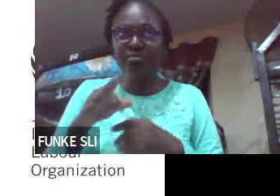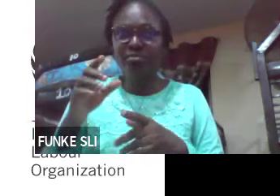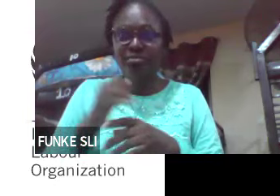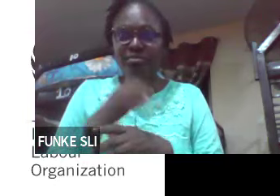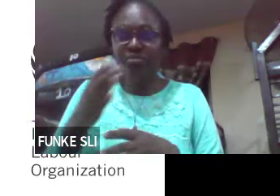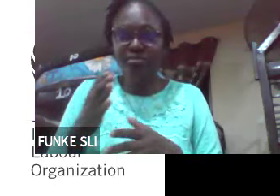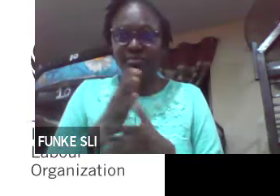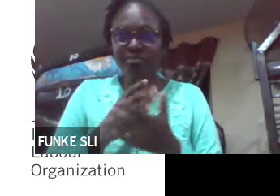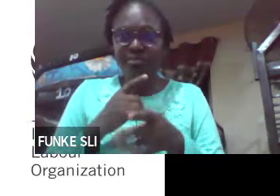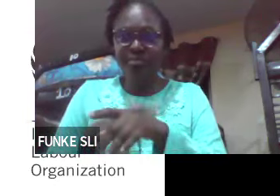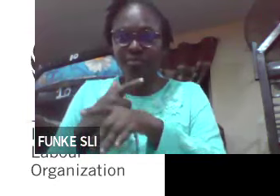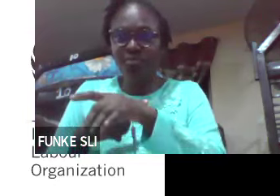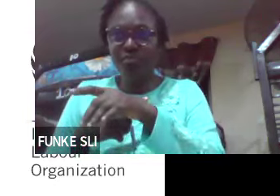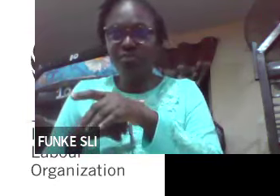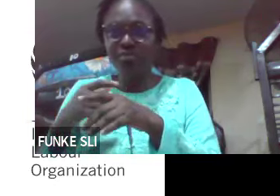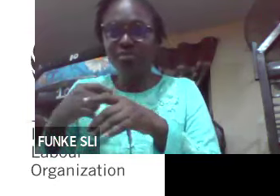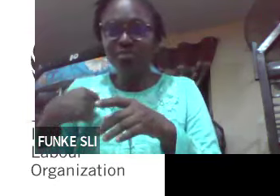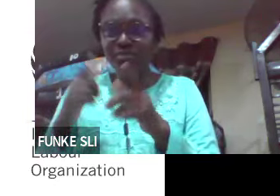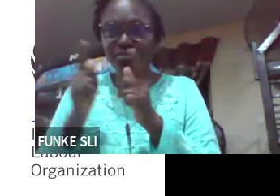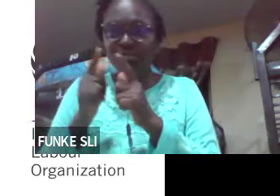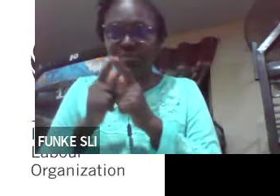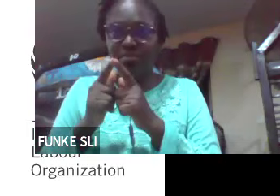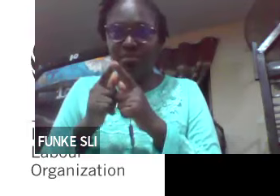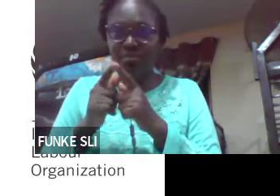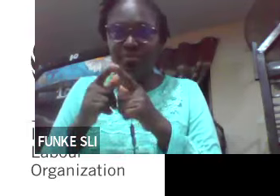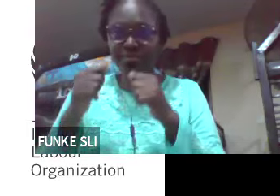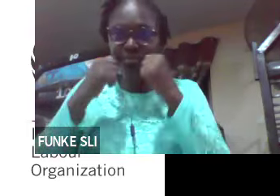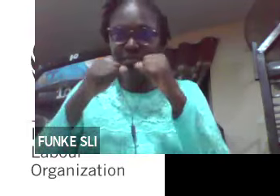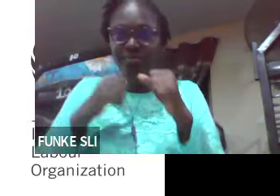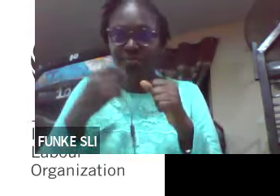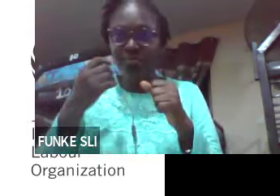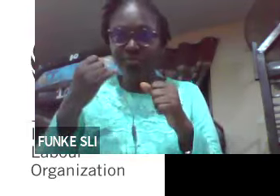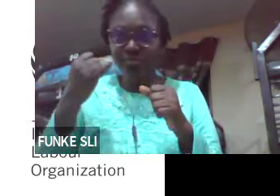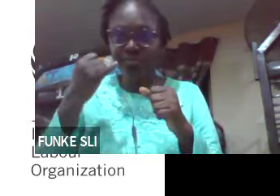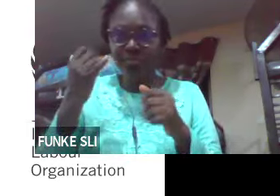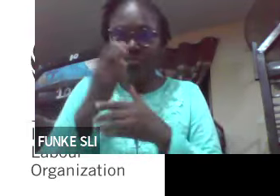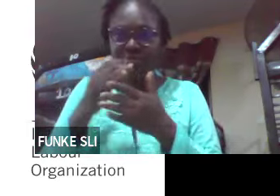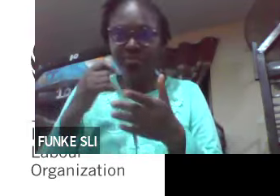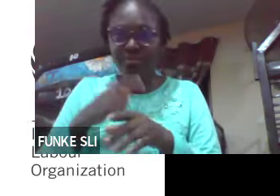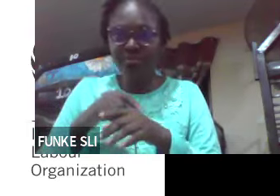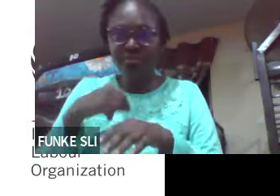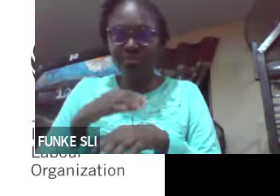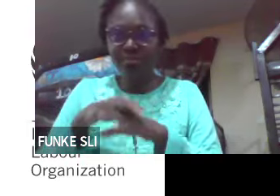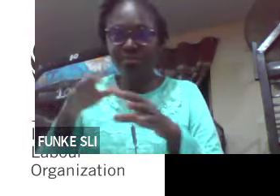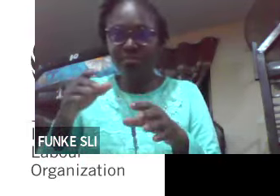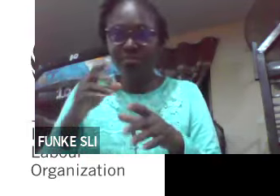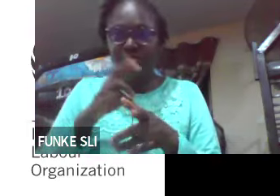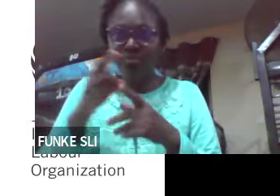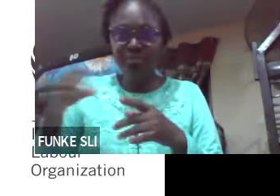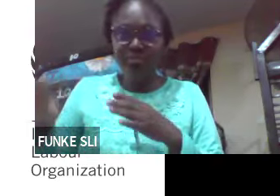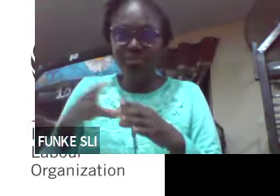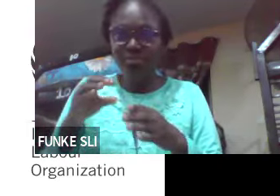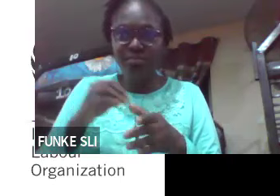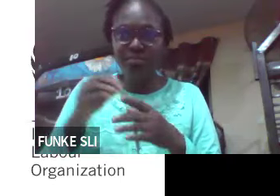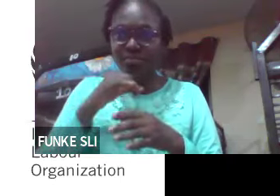Dotun Akinseinde: Sometimes we meet, we achieve our dreams. Sometimes we don't, but whether we do or we don't